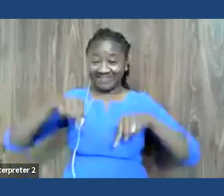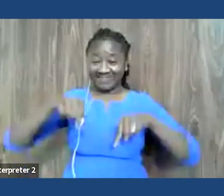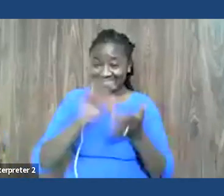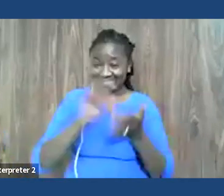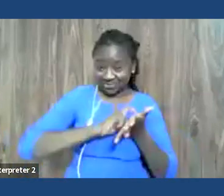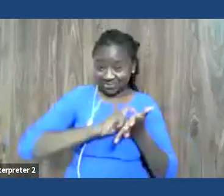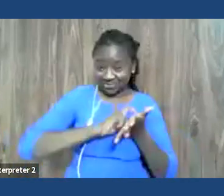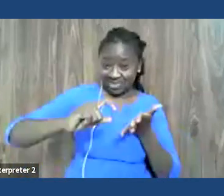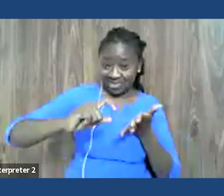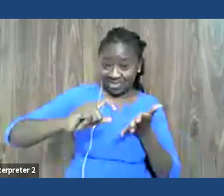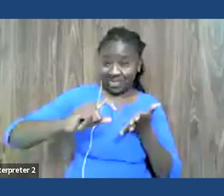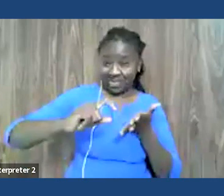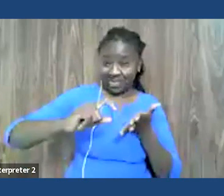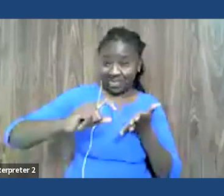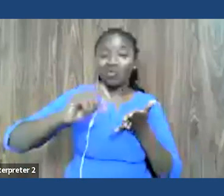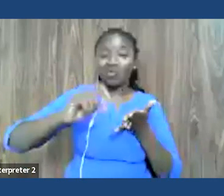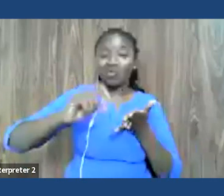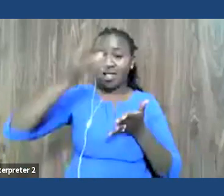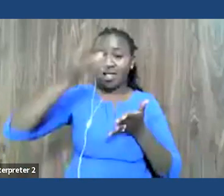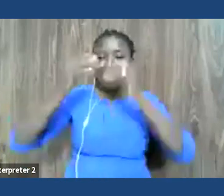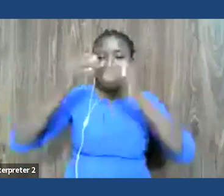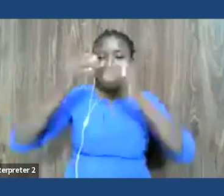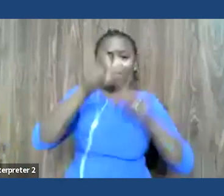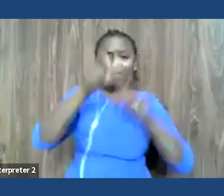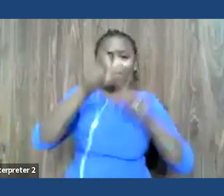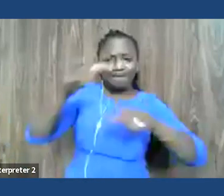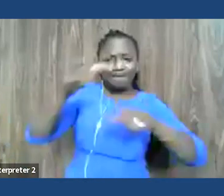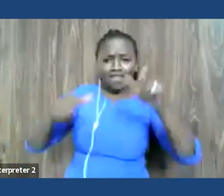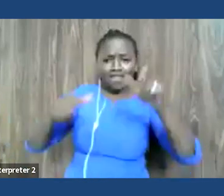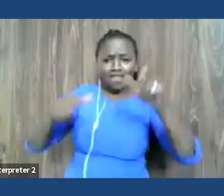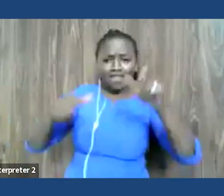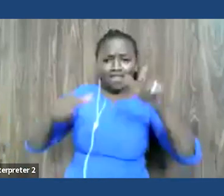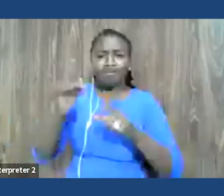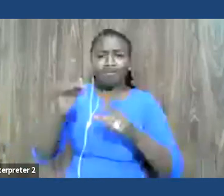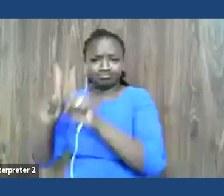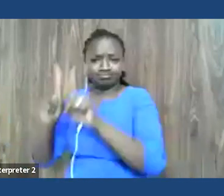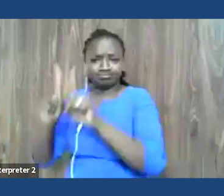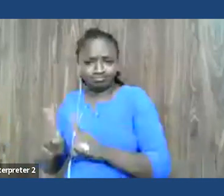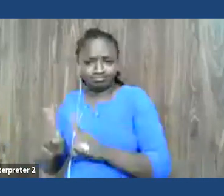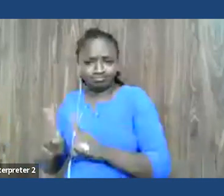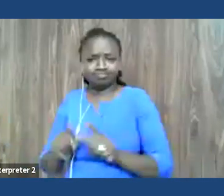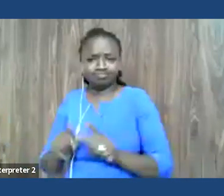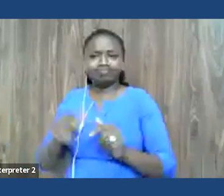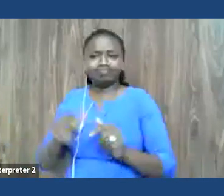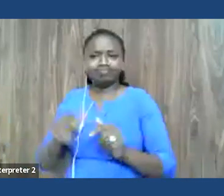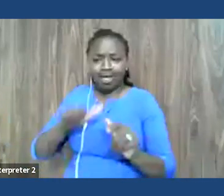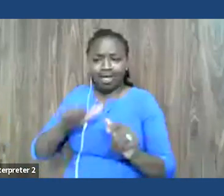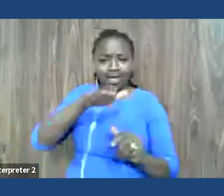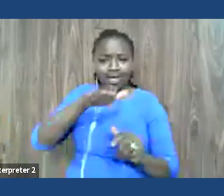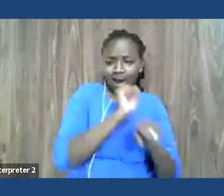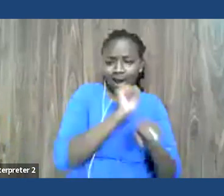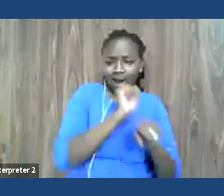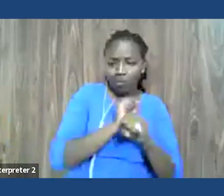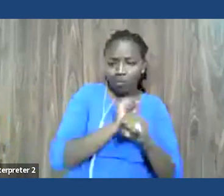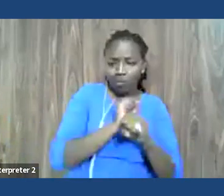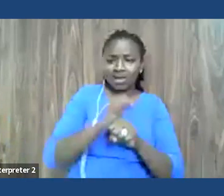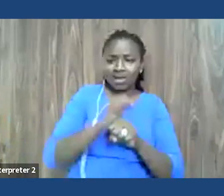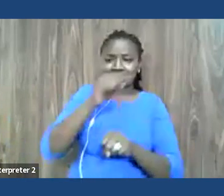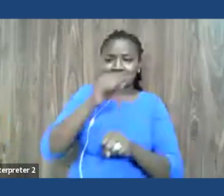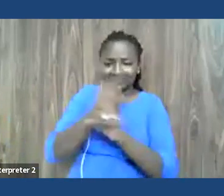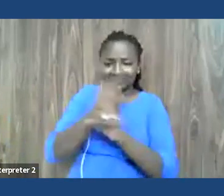people from different sectors to think about how different alliances, networks, and partnerships